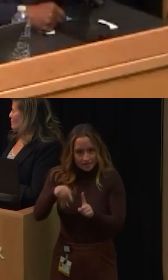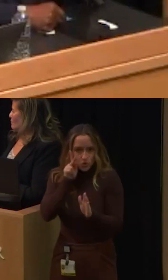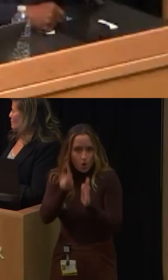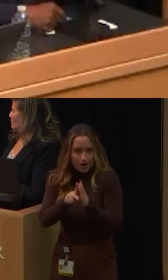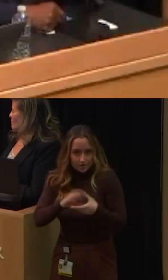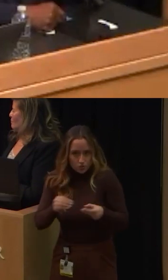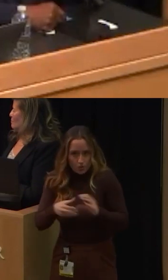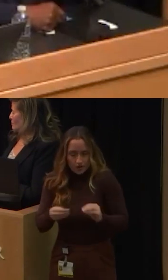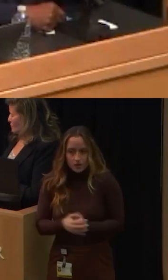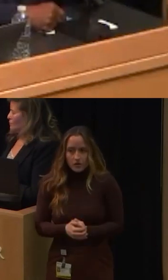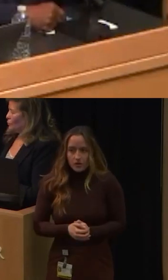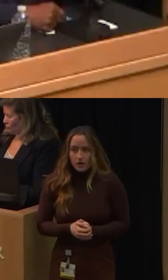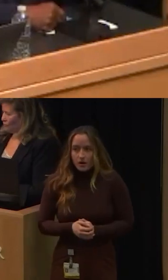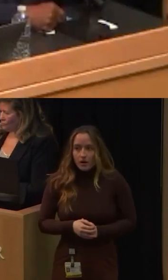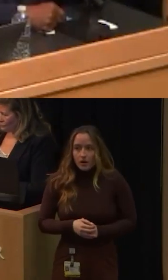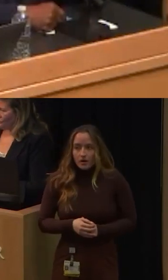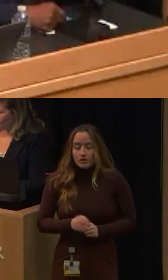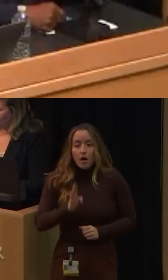to boardrooms that look like homogeneity,